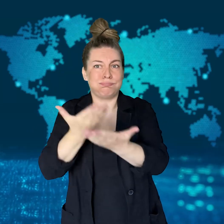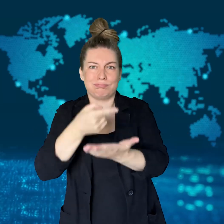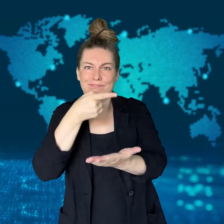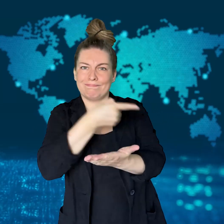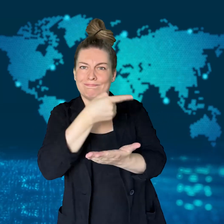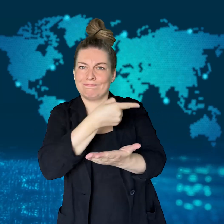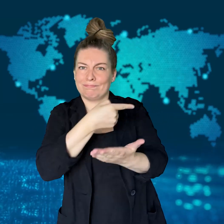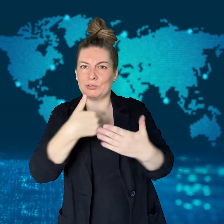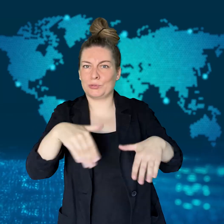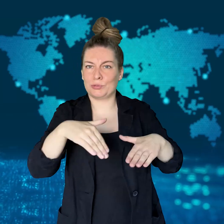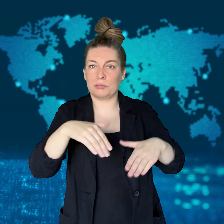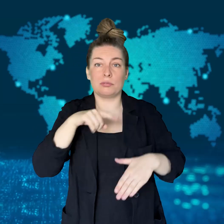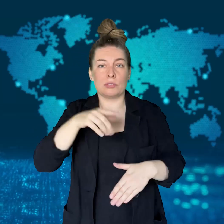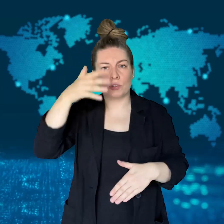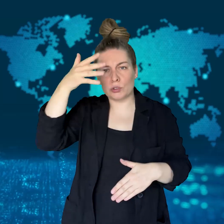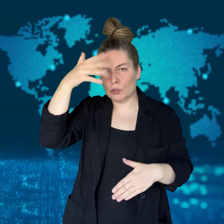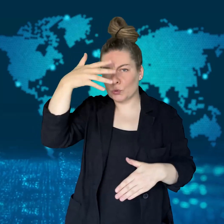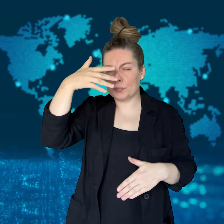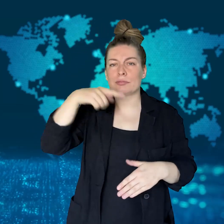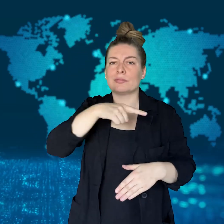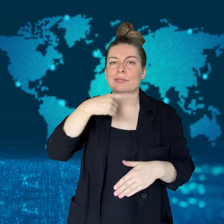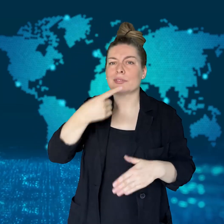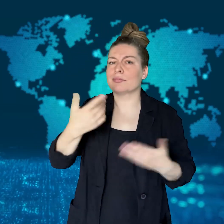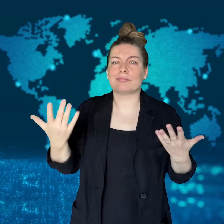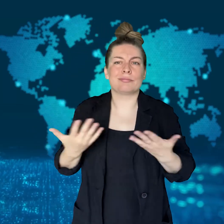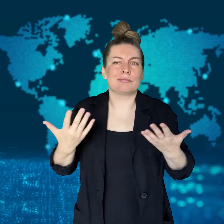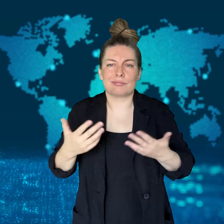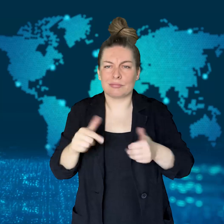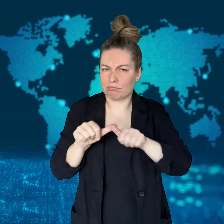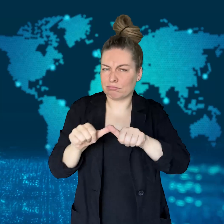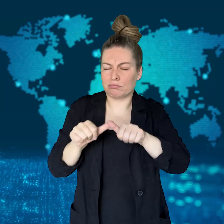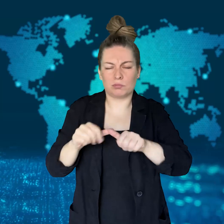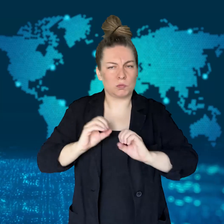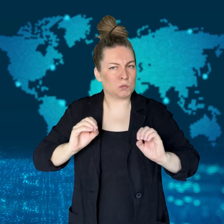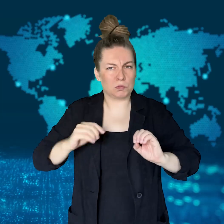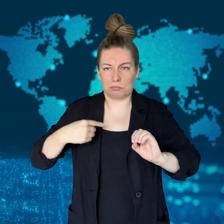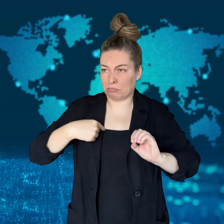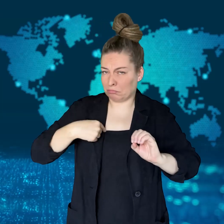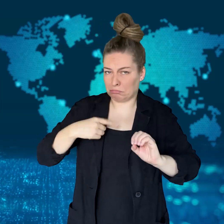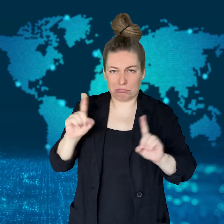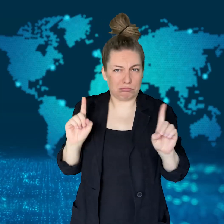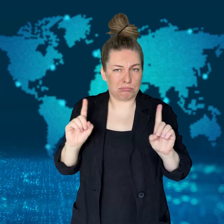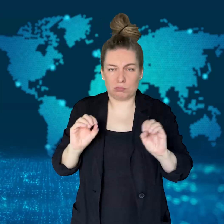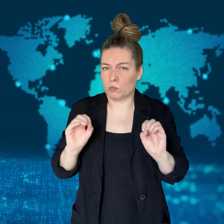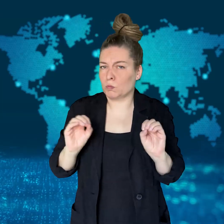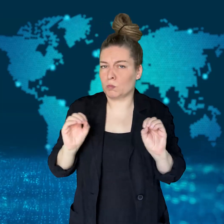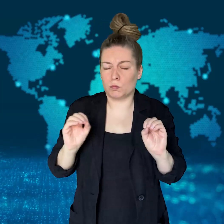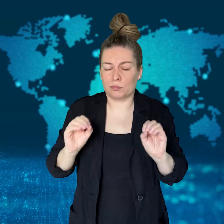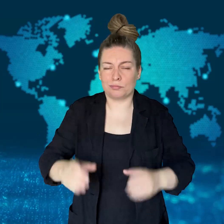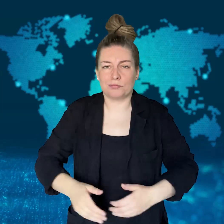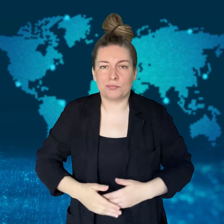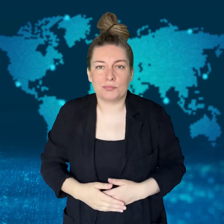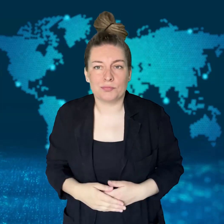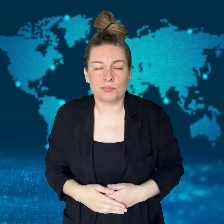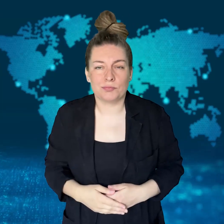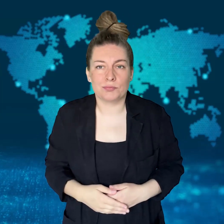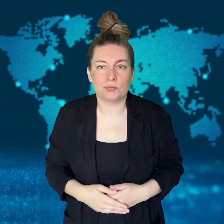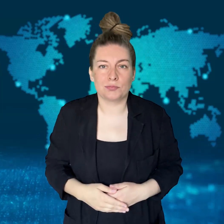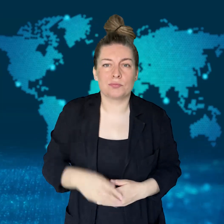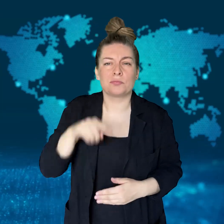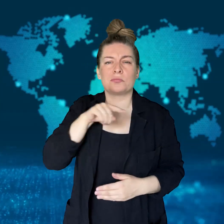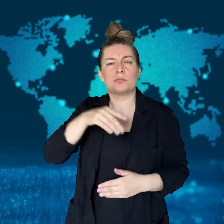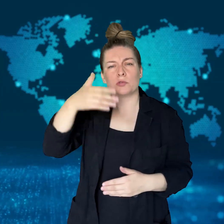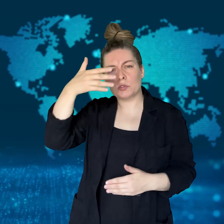Trump has promised that his lawyers will appeal the conviction.